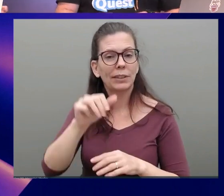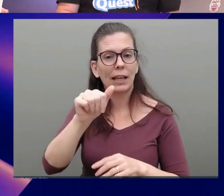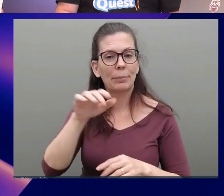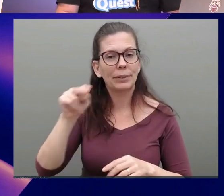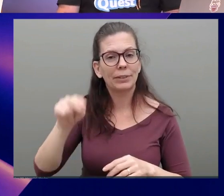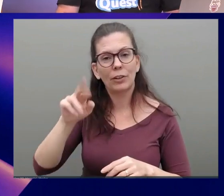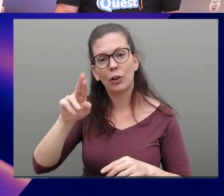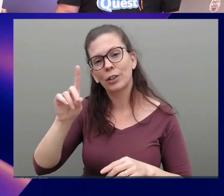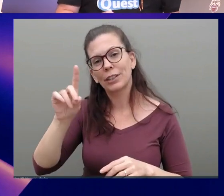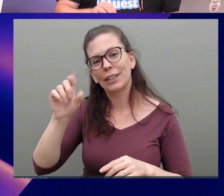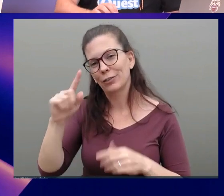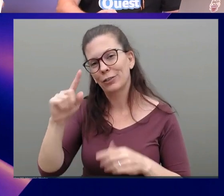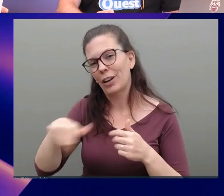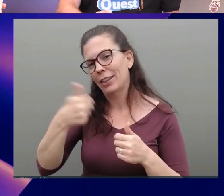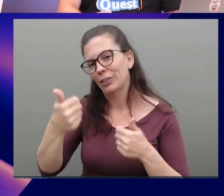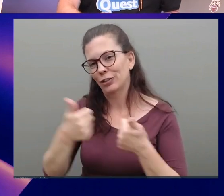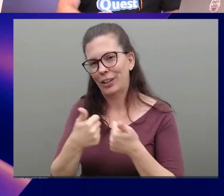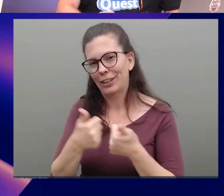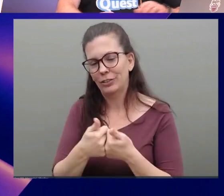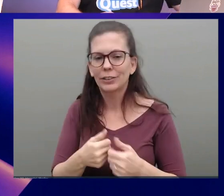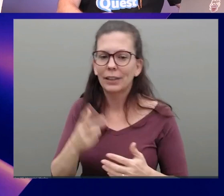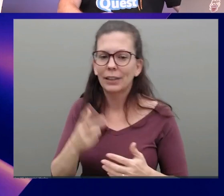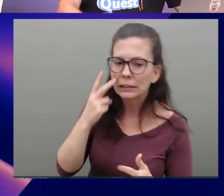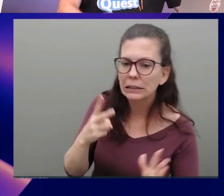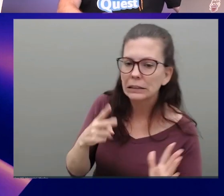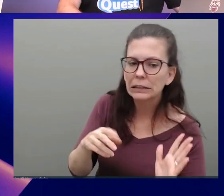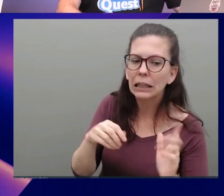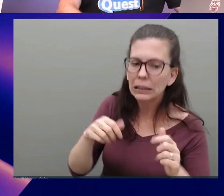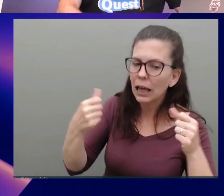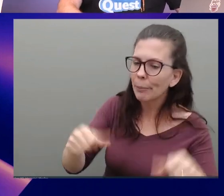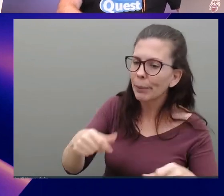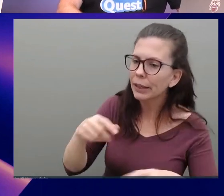Okay, and I just pasted in the chat, it's false, yes. Right, awesome, awesome.